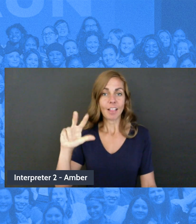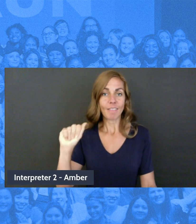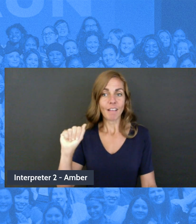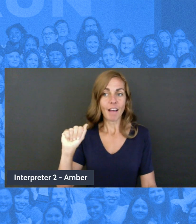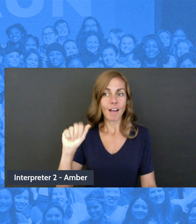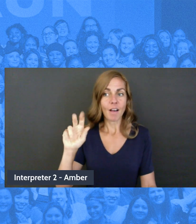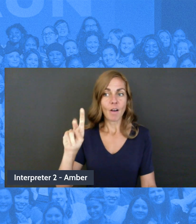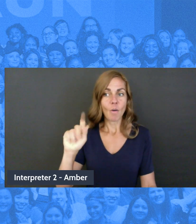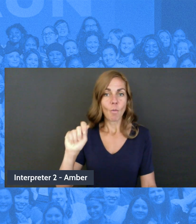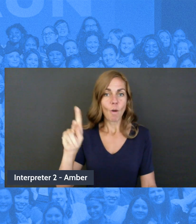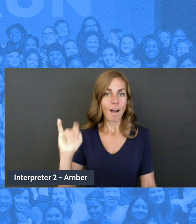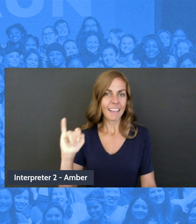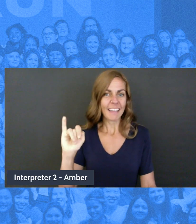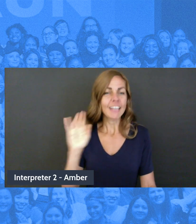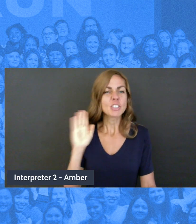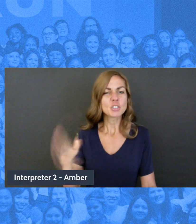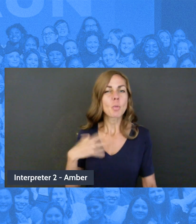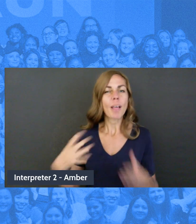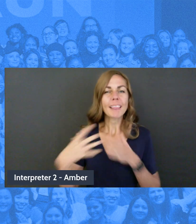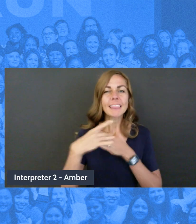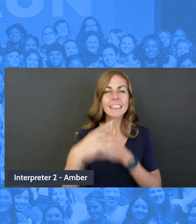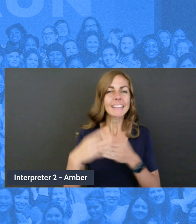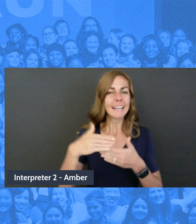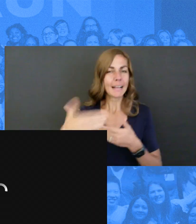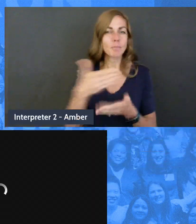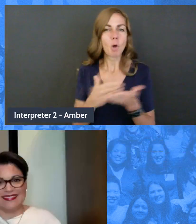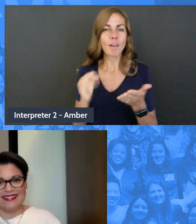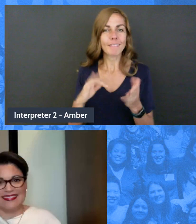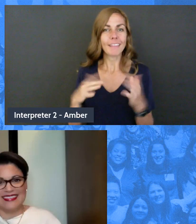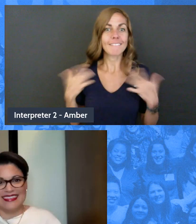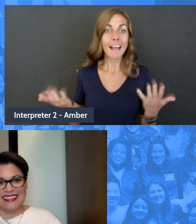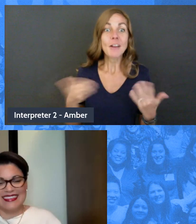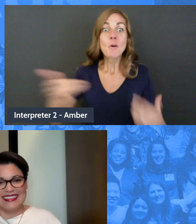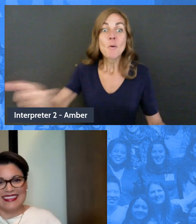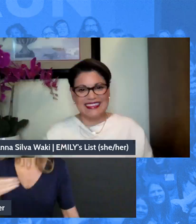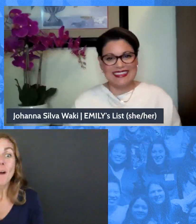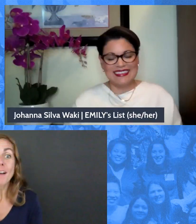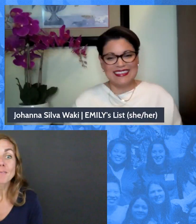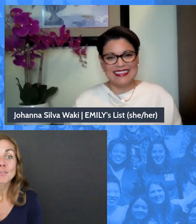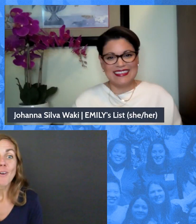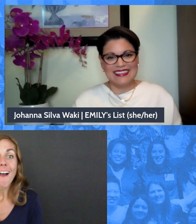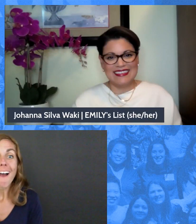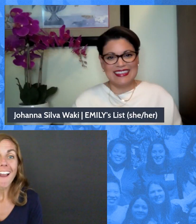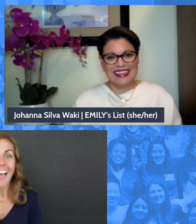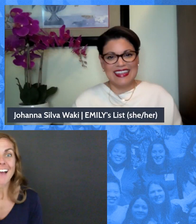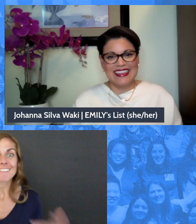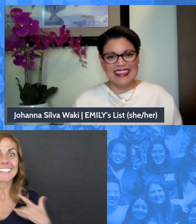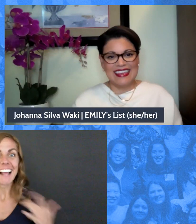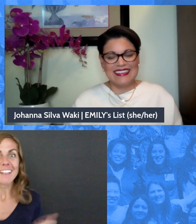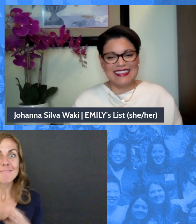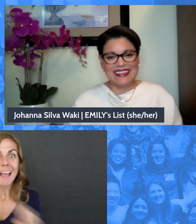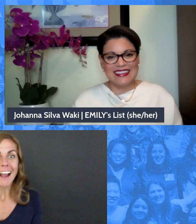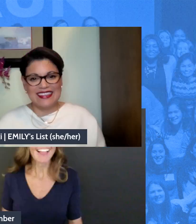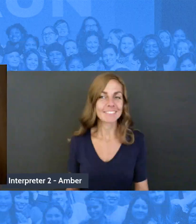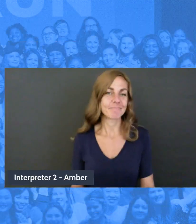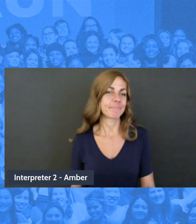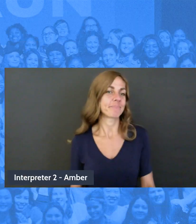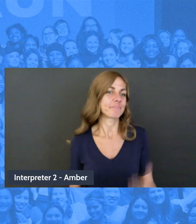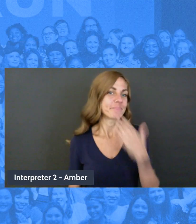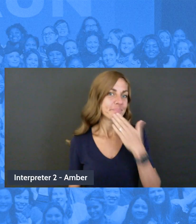and she will lead the next portion of this event. Welcome Johanna, I'm so excited for this panel. Thanks Keonte. What a great interview!